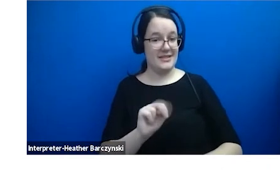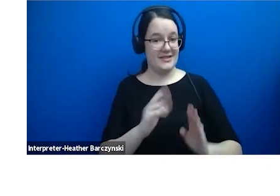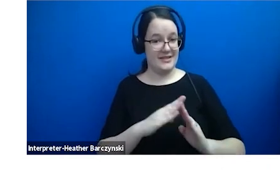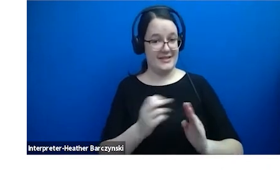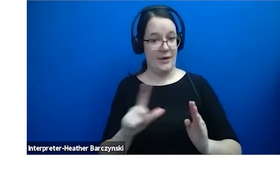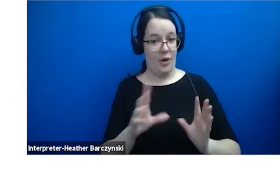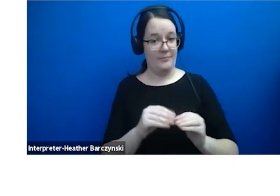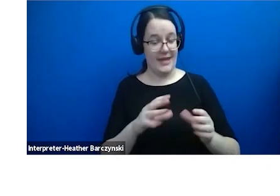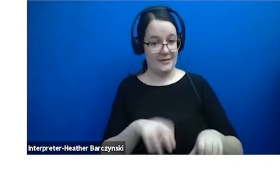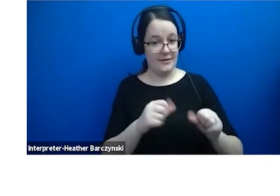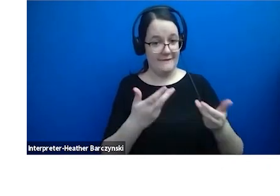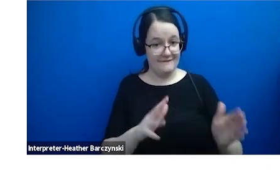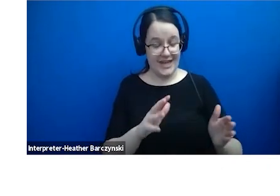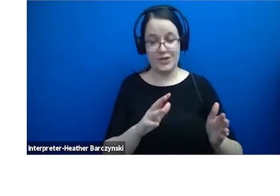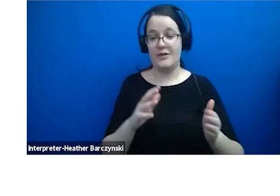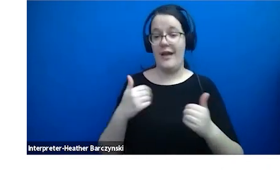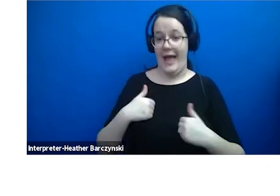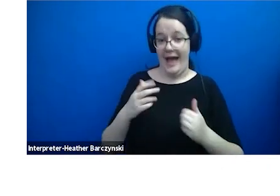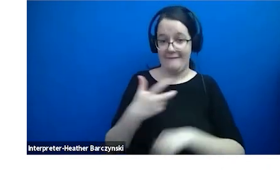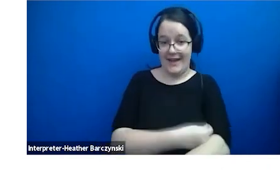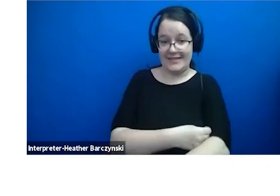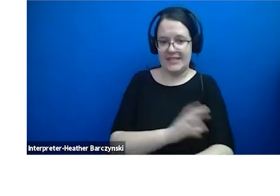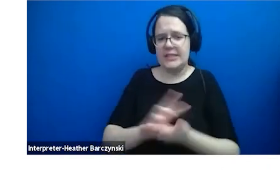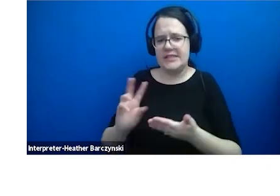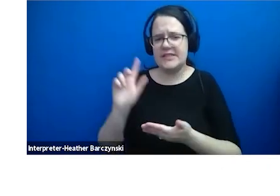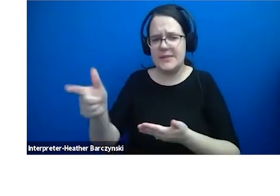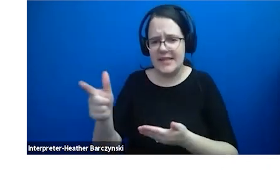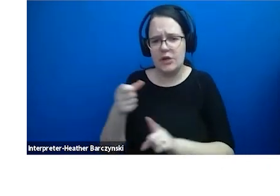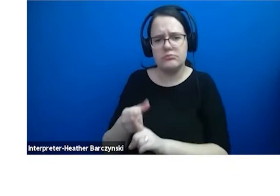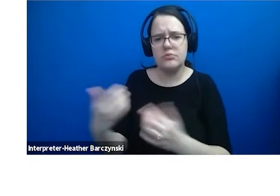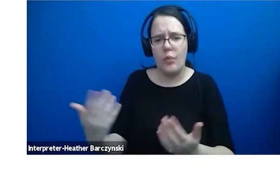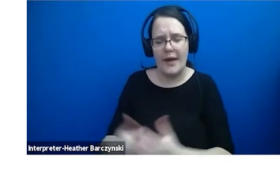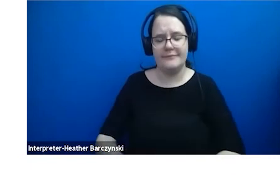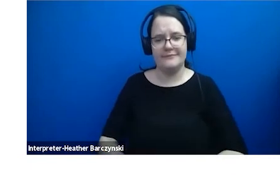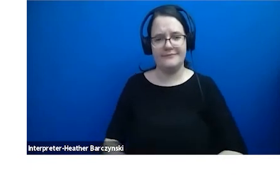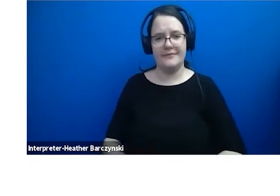vaccine actually here on site so looking at the people here who work in ur medicine this